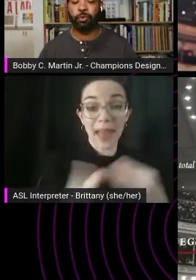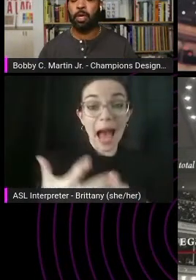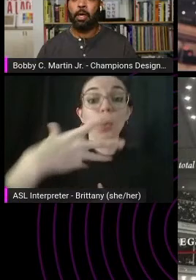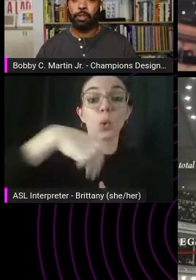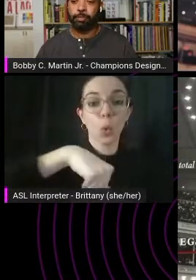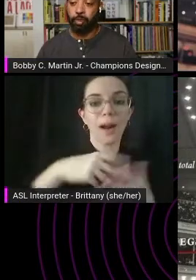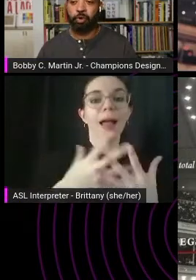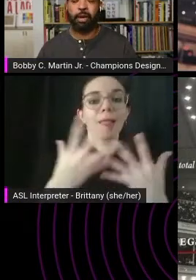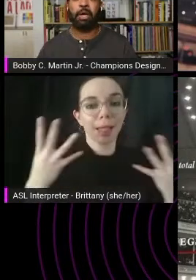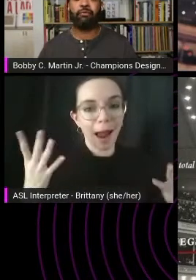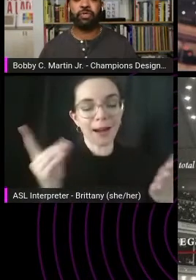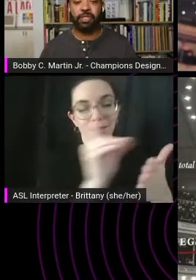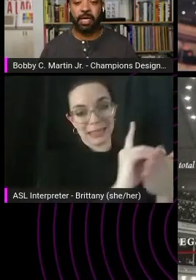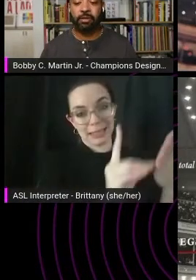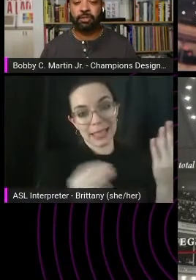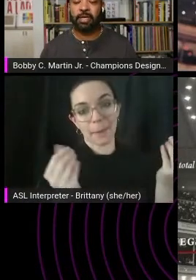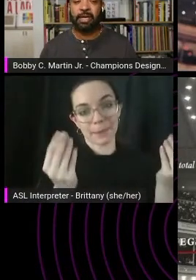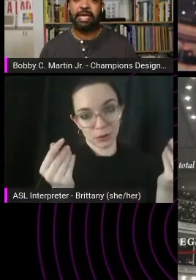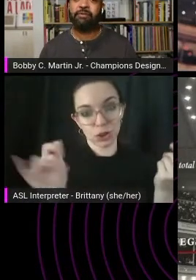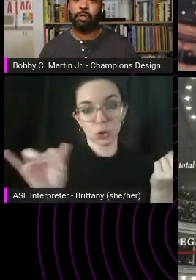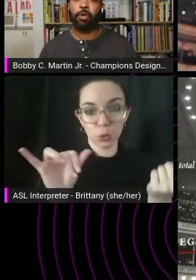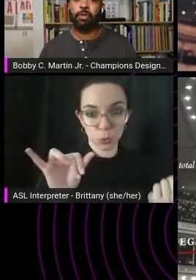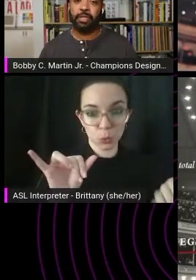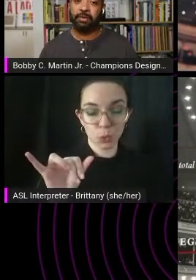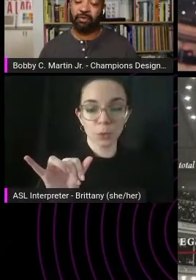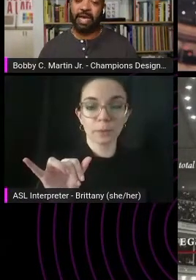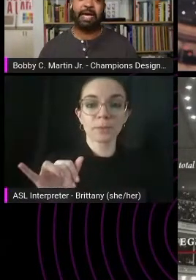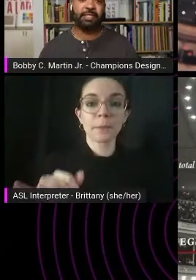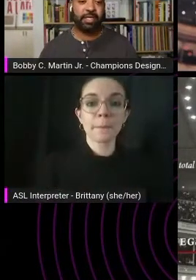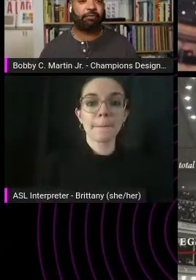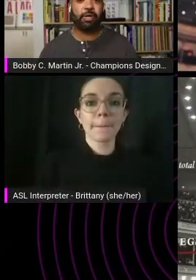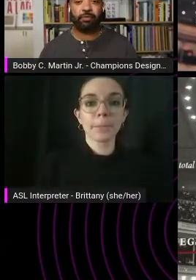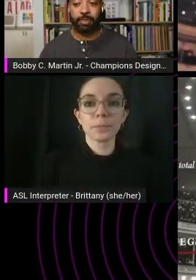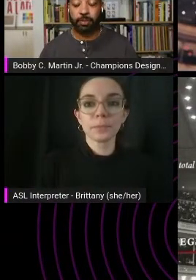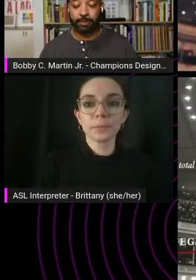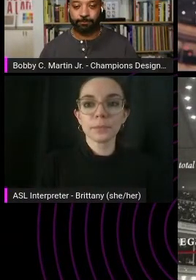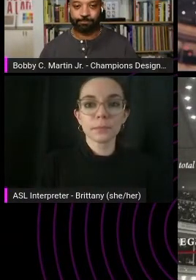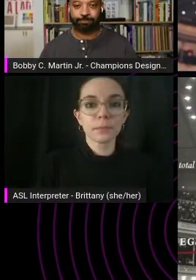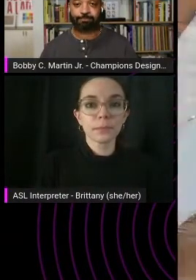to program covers and others. Even on the flags in the front of the building.